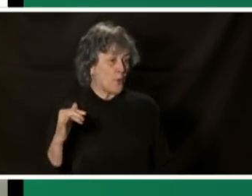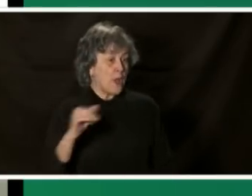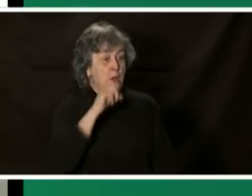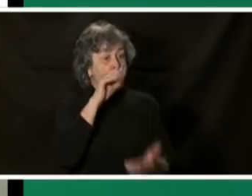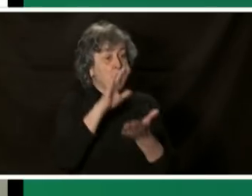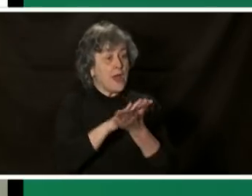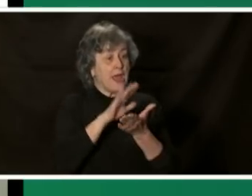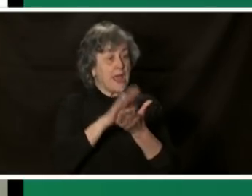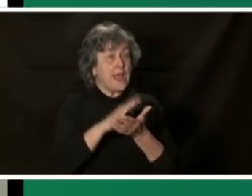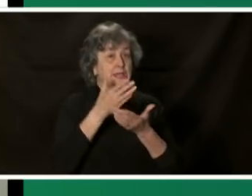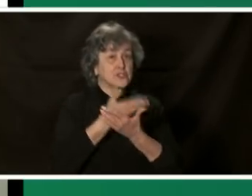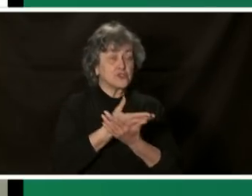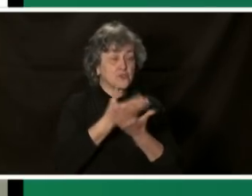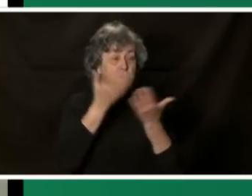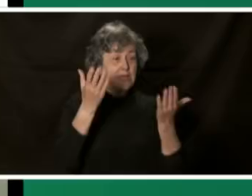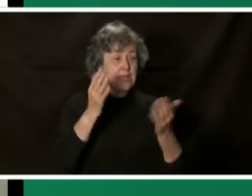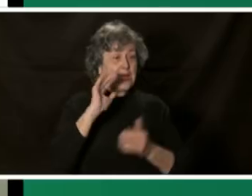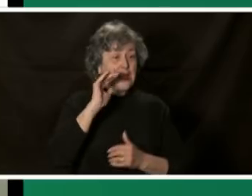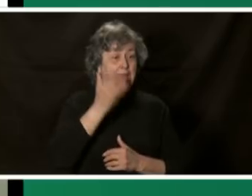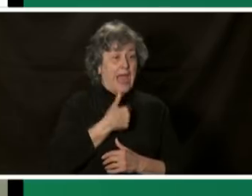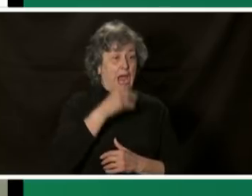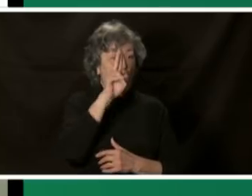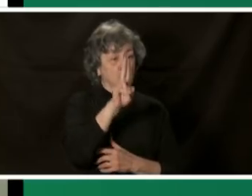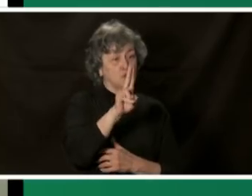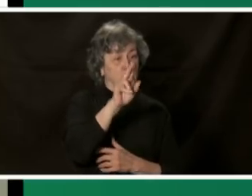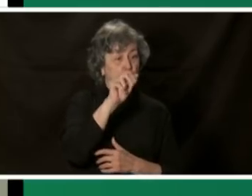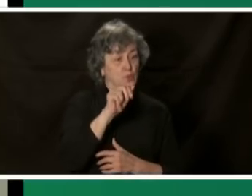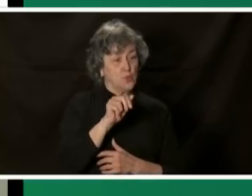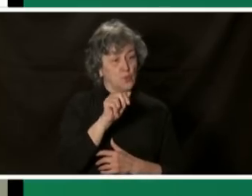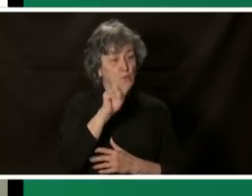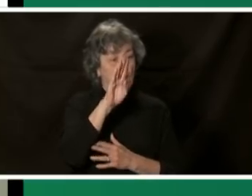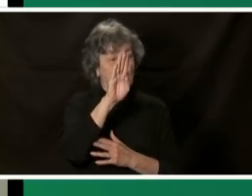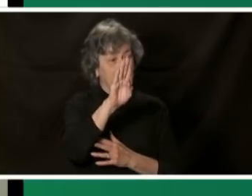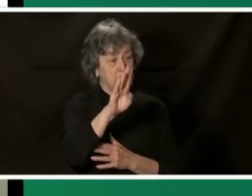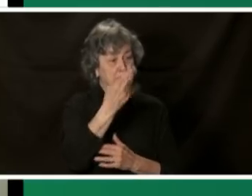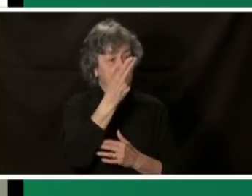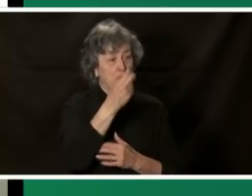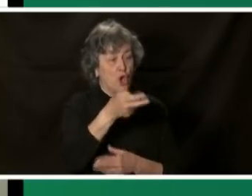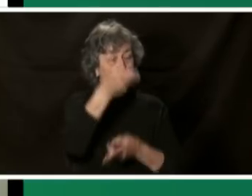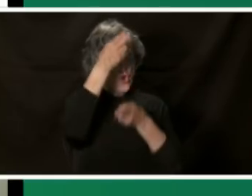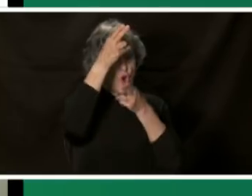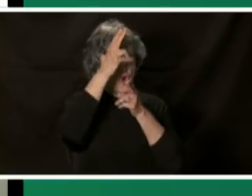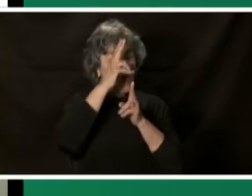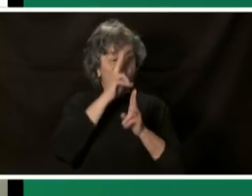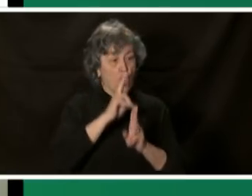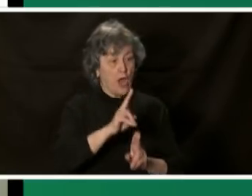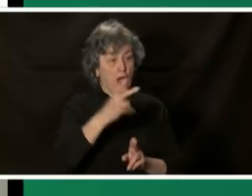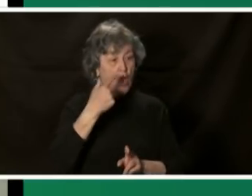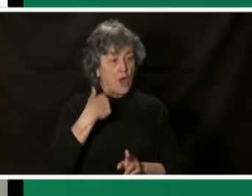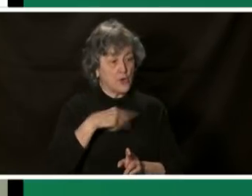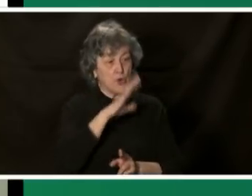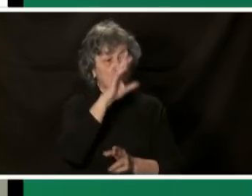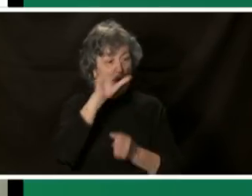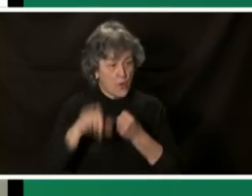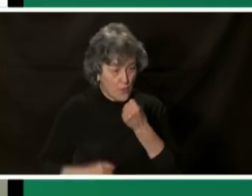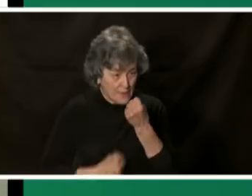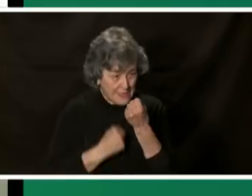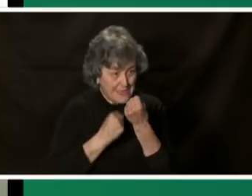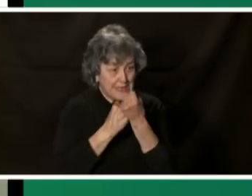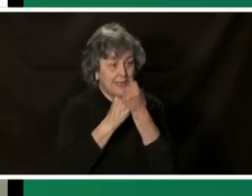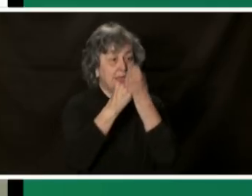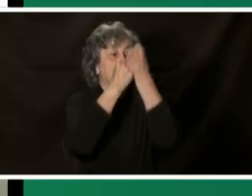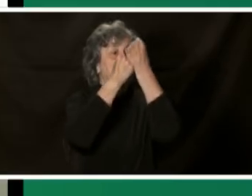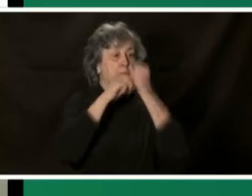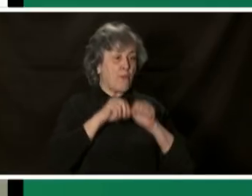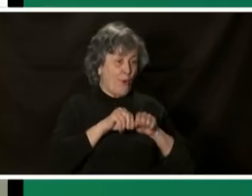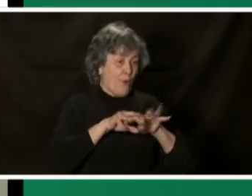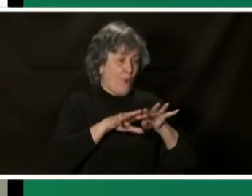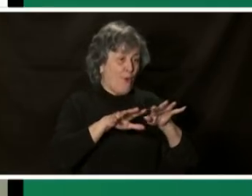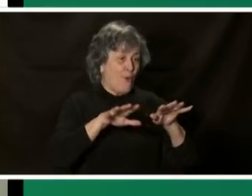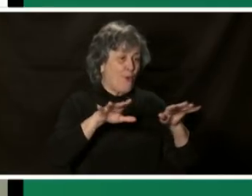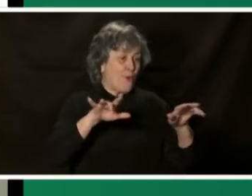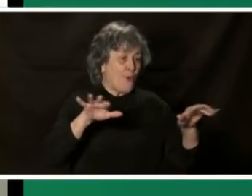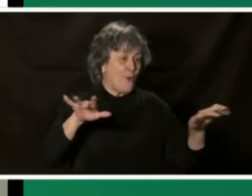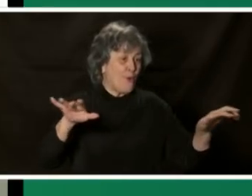PRAISE TO THEE OUR UAB, HER HONOR WE UPHOLD.